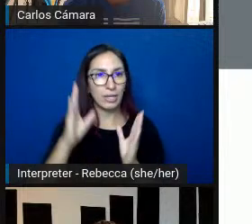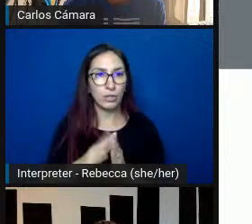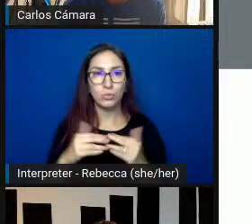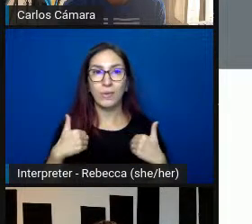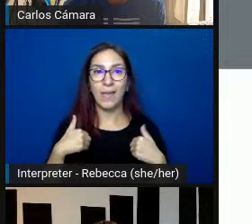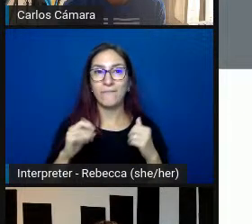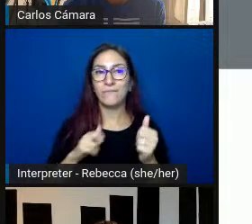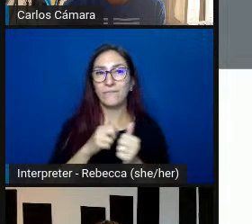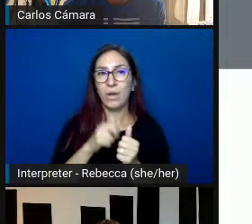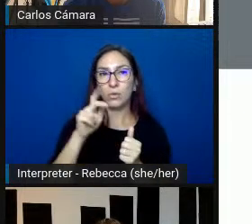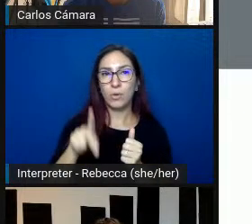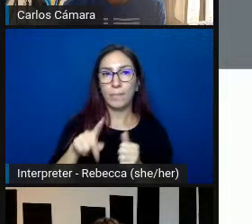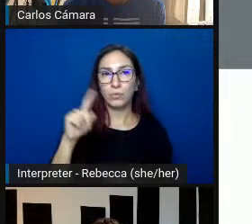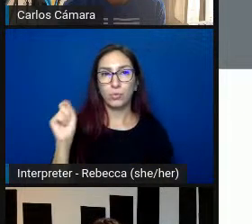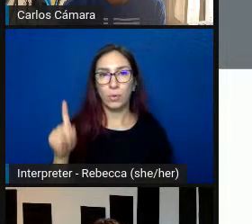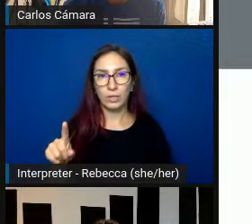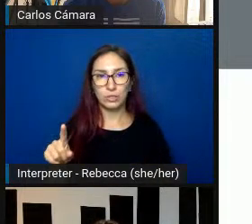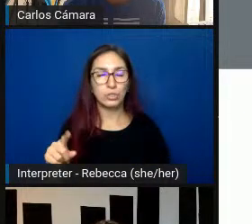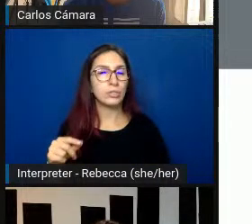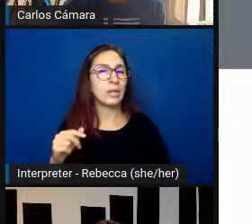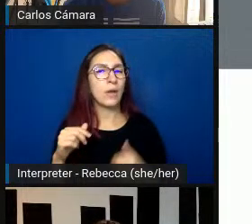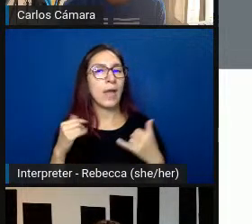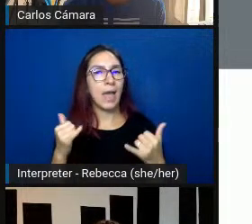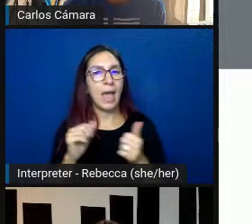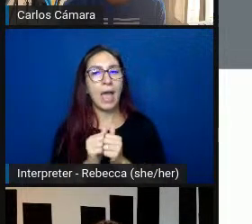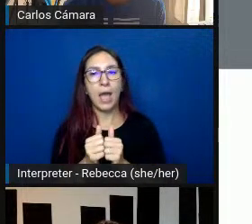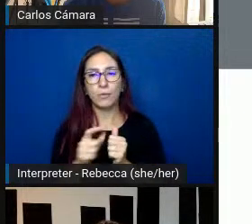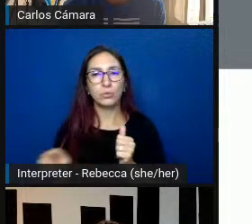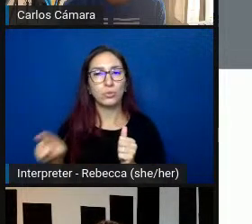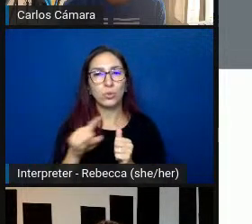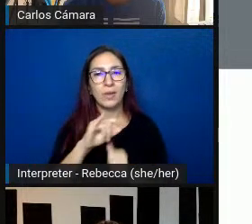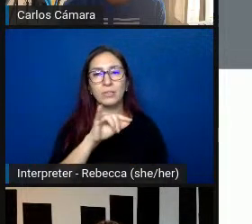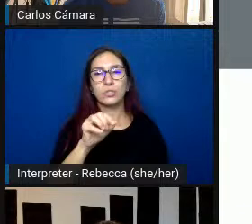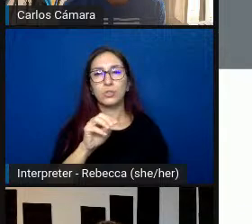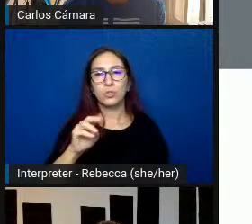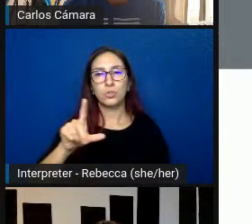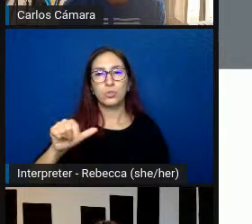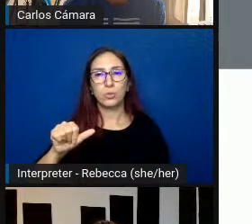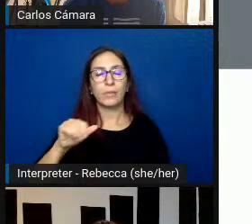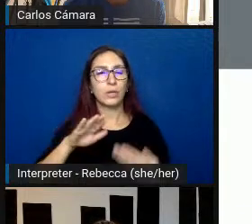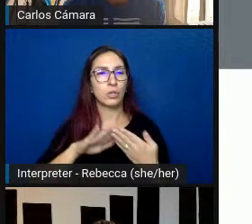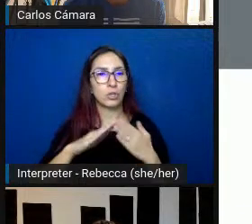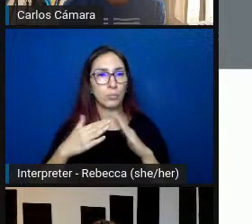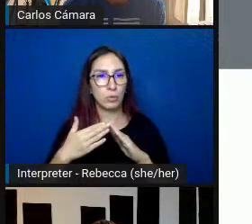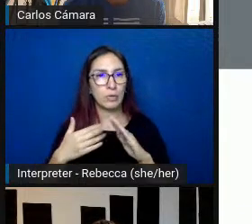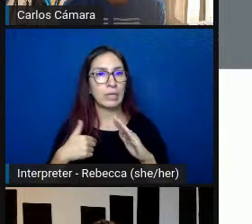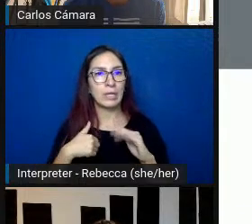curious whether it was developer tool or for content creator. Mostly for the content creators.